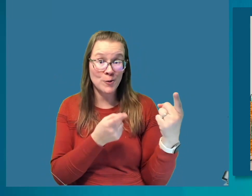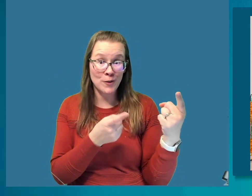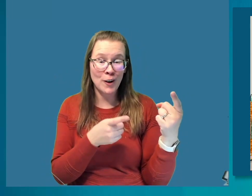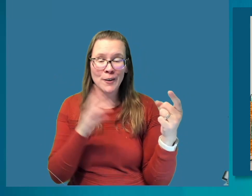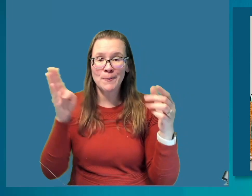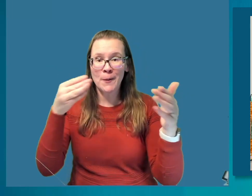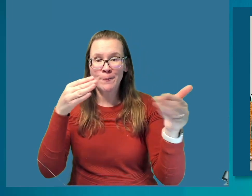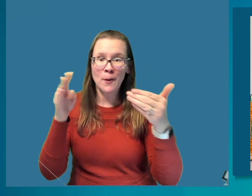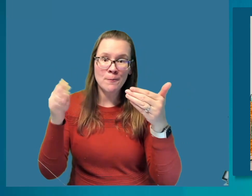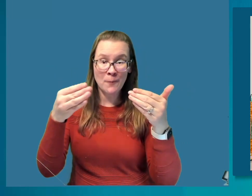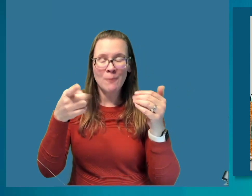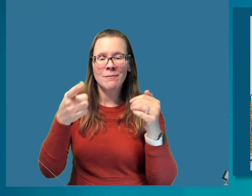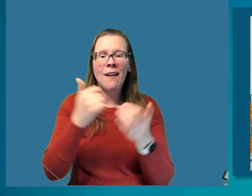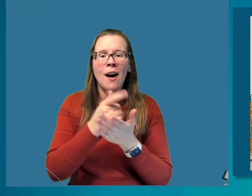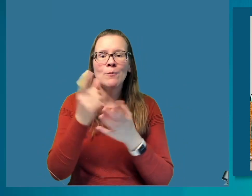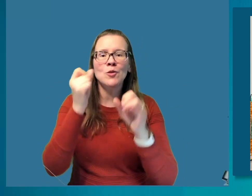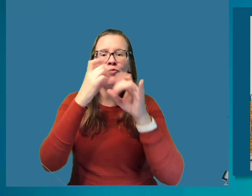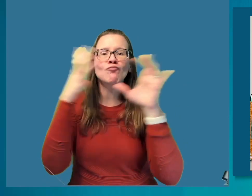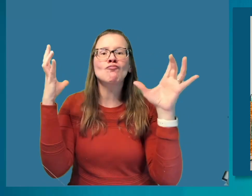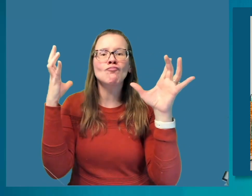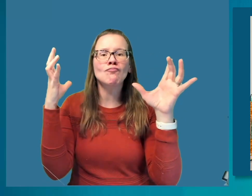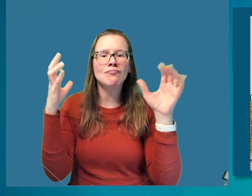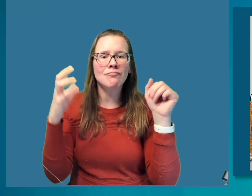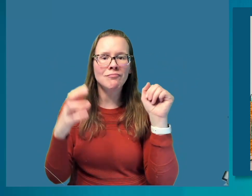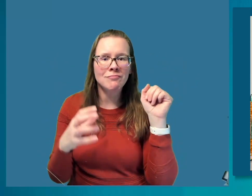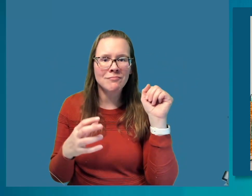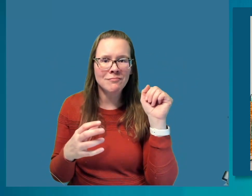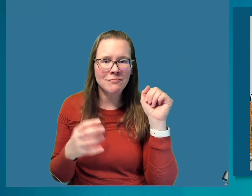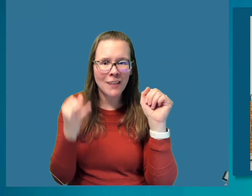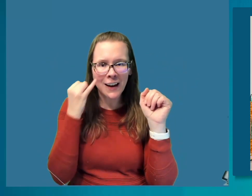So I'm going to close with just a few examples of postcards that I have made,